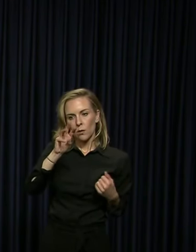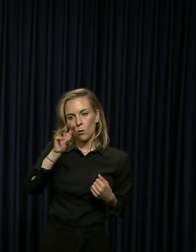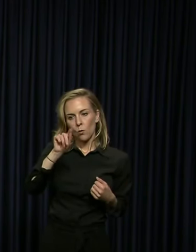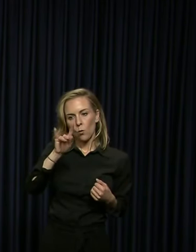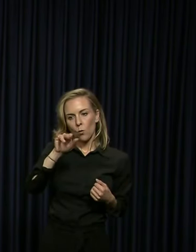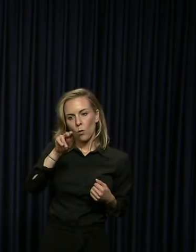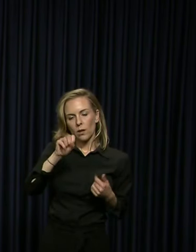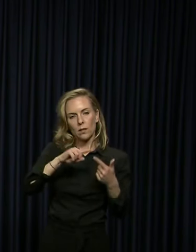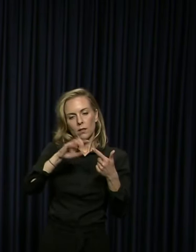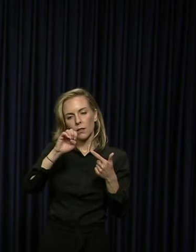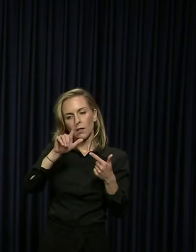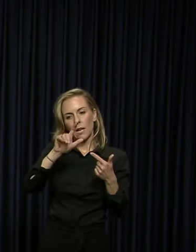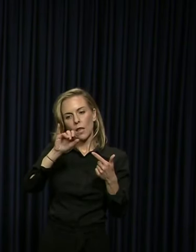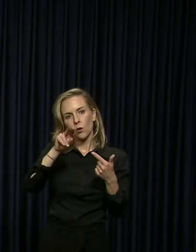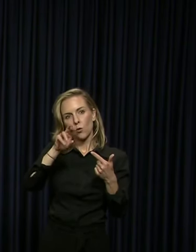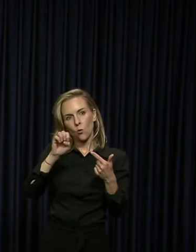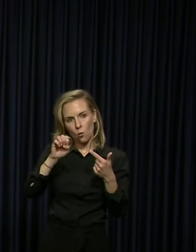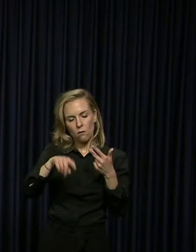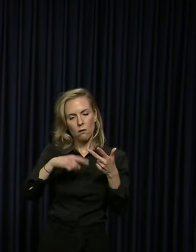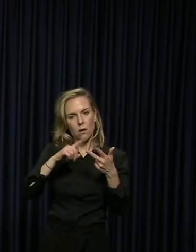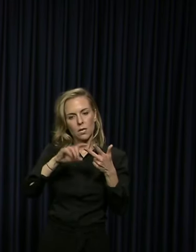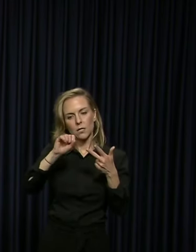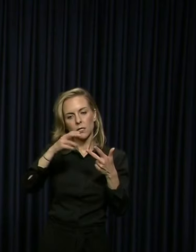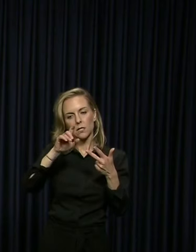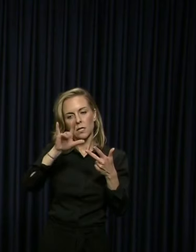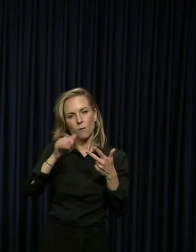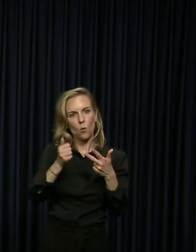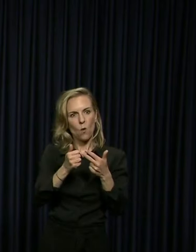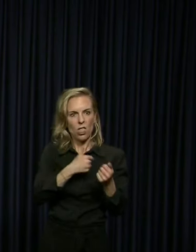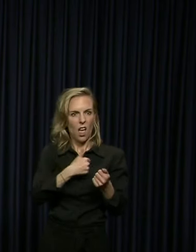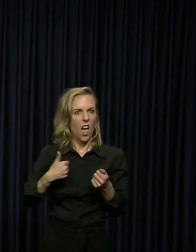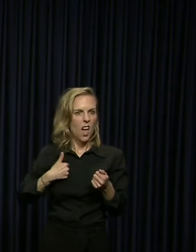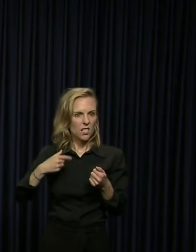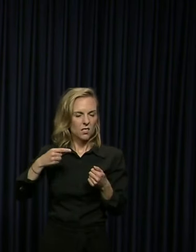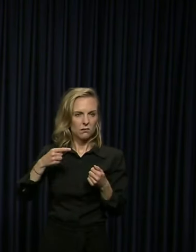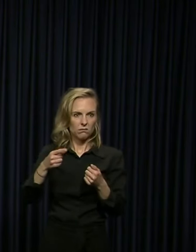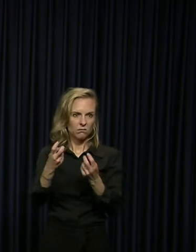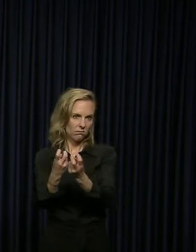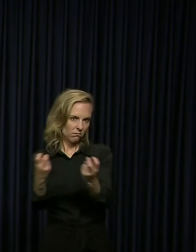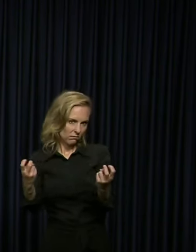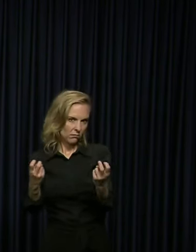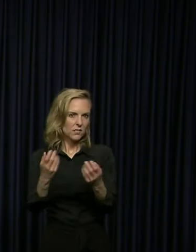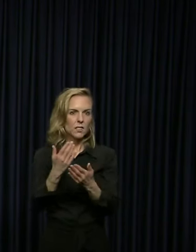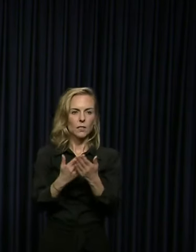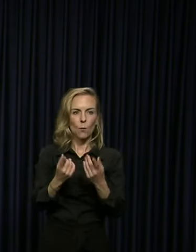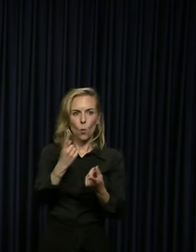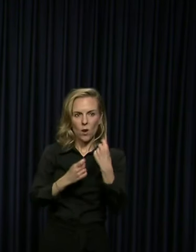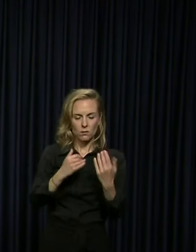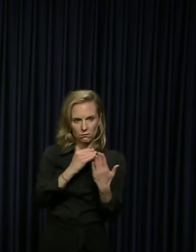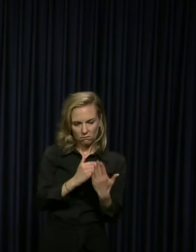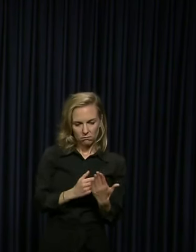POLICE AT THIS TIME CLOSING OFF ROADS IN AND OUT OF KENTUCKY. BUT THIS TRAVEL ORDER IS REALLY